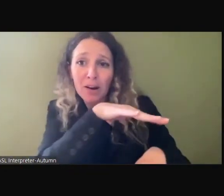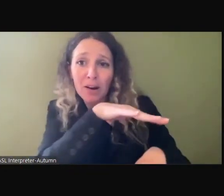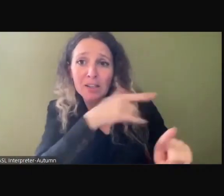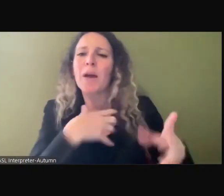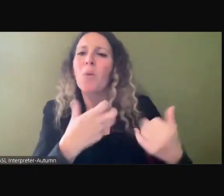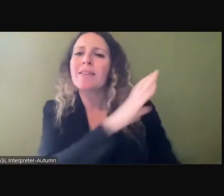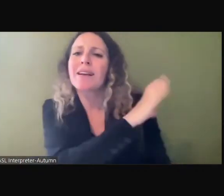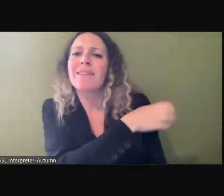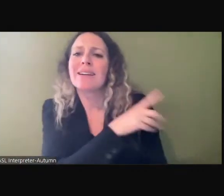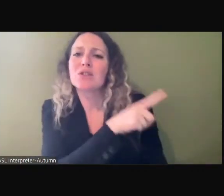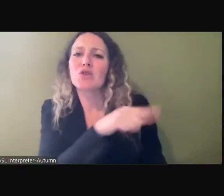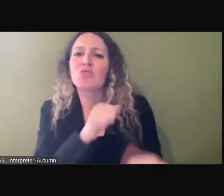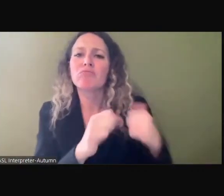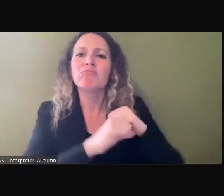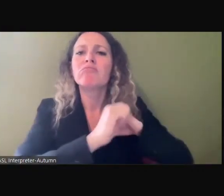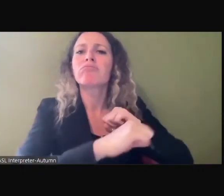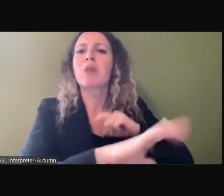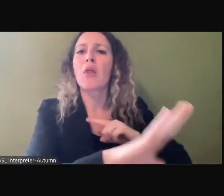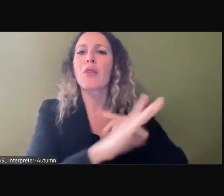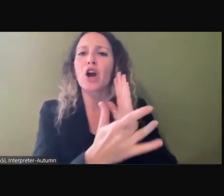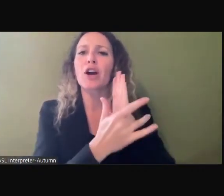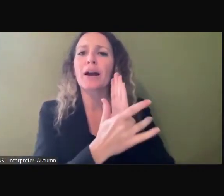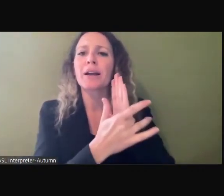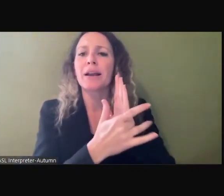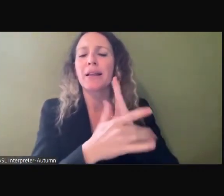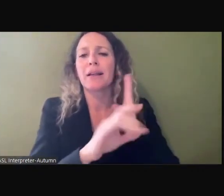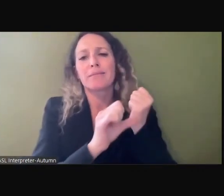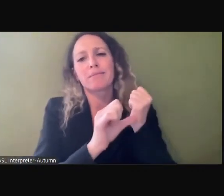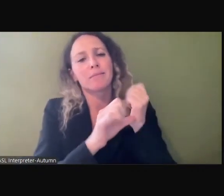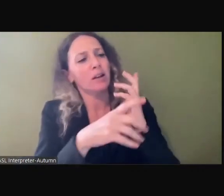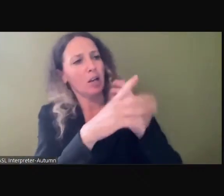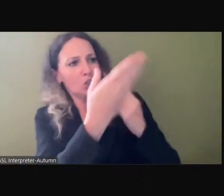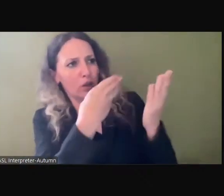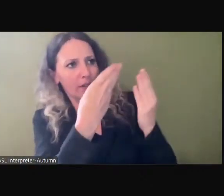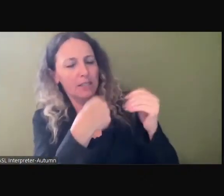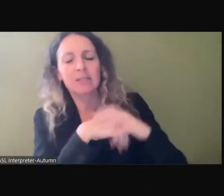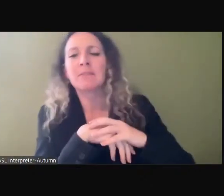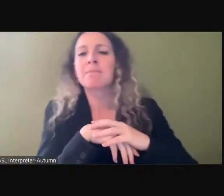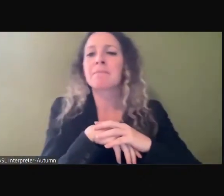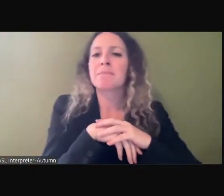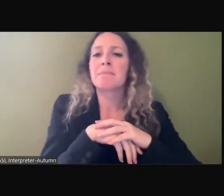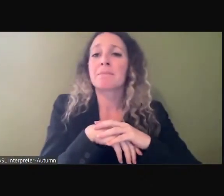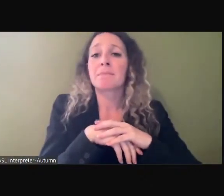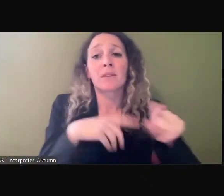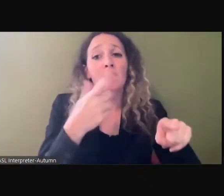extend their telehealth services. For many rural communities, these centers are lifelines, and